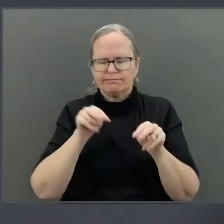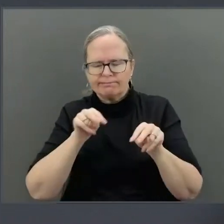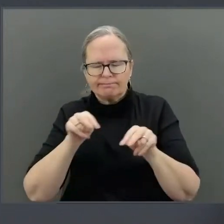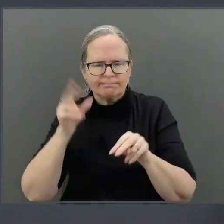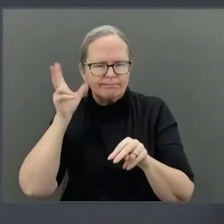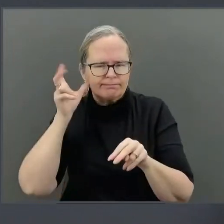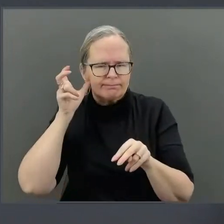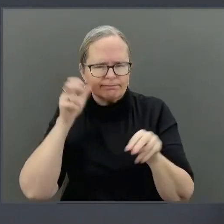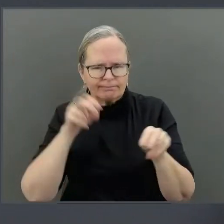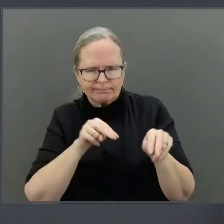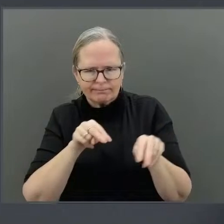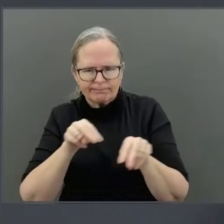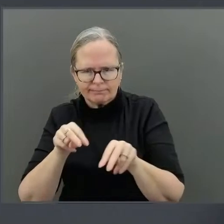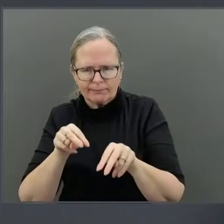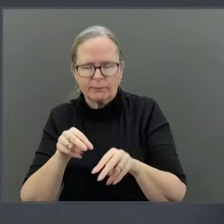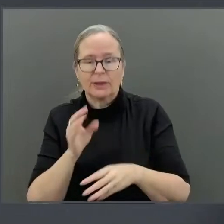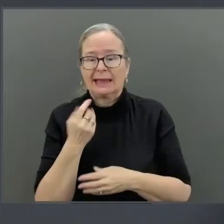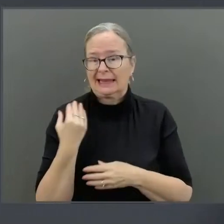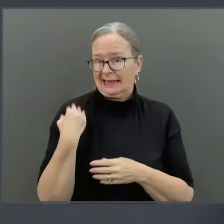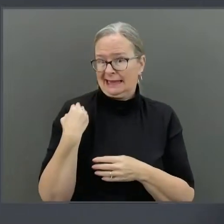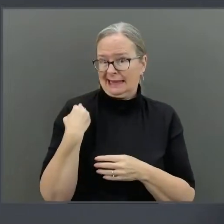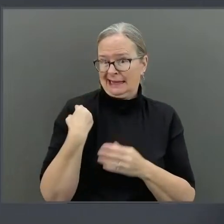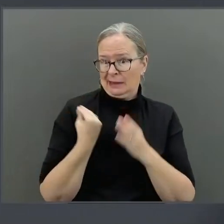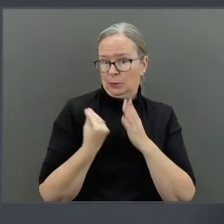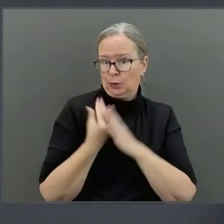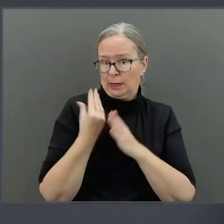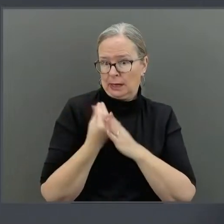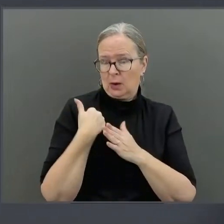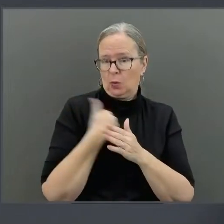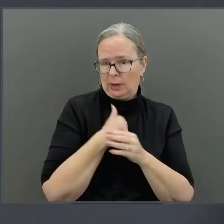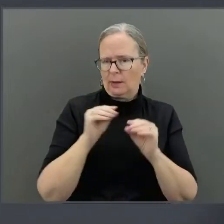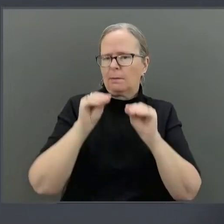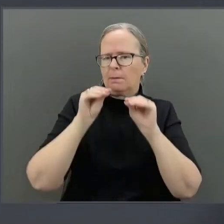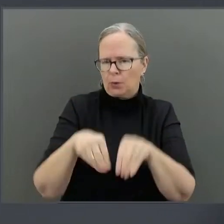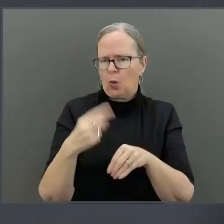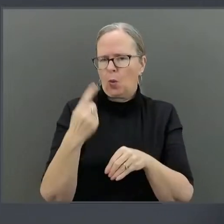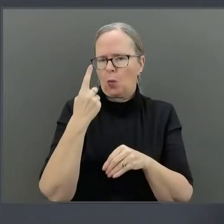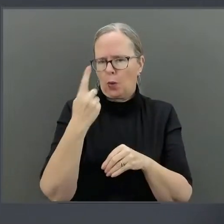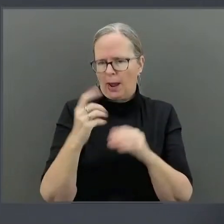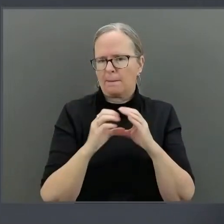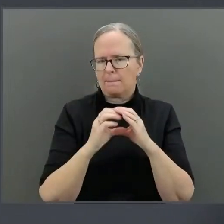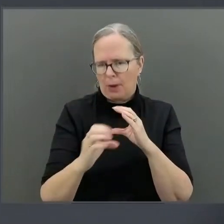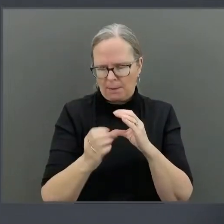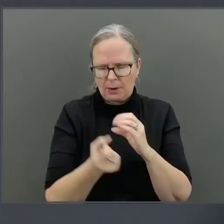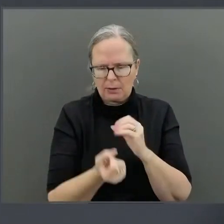uh sounds of the pipe snapping until we actually had the pipe incident where uh we had the major